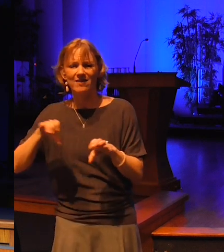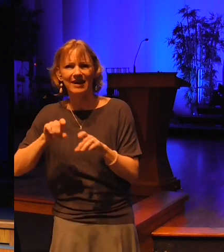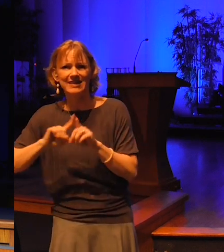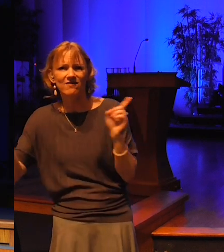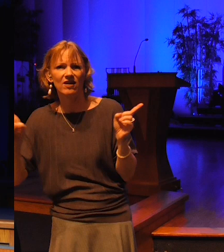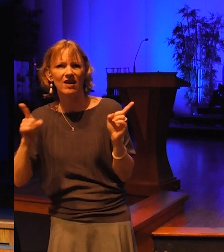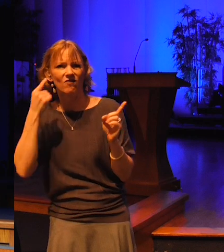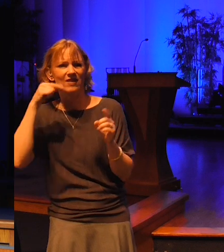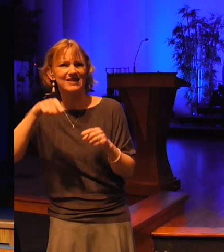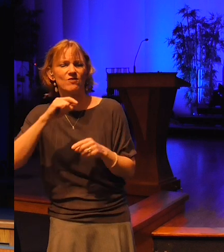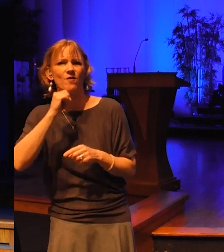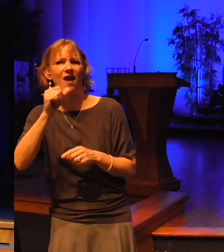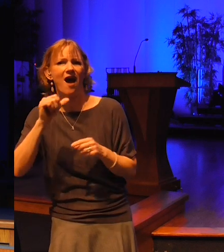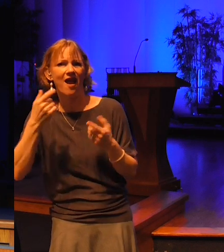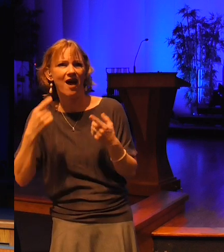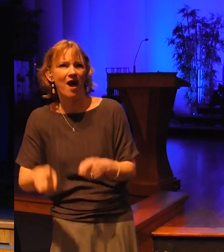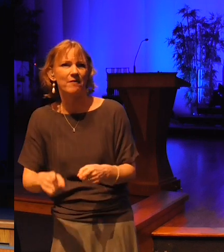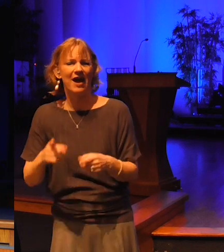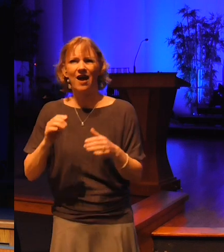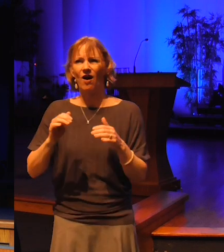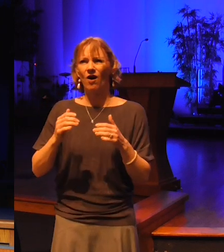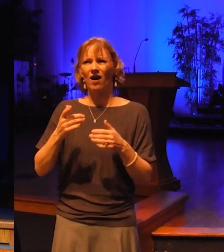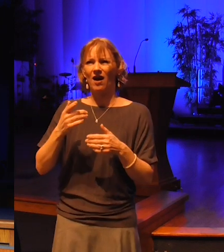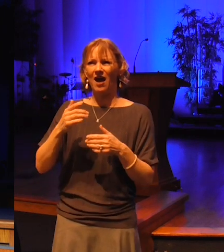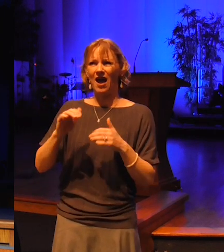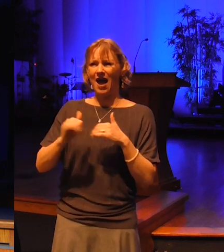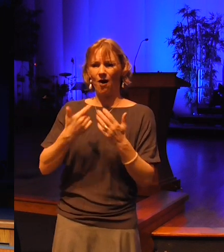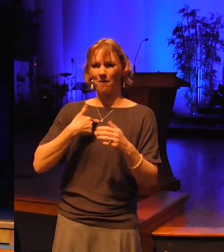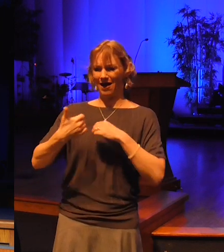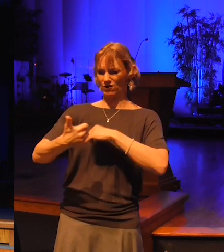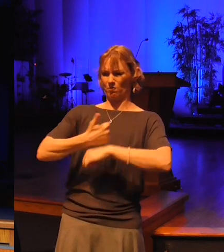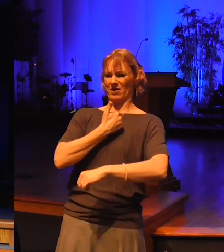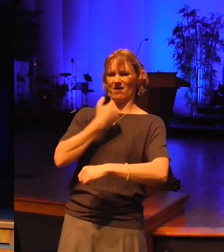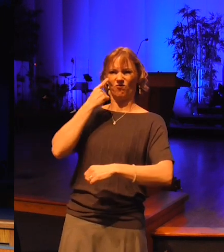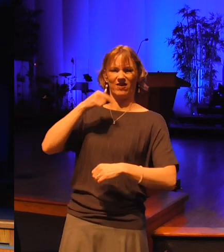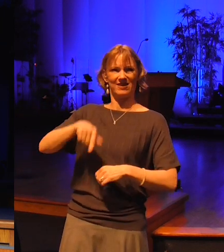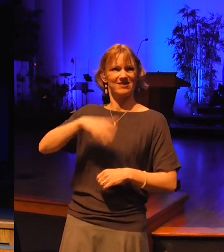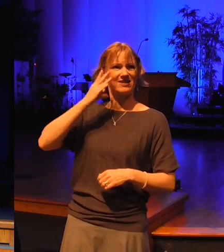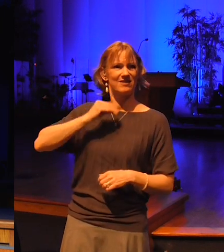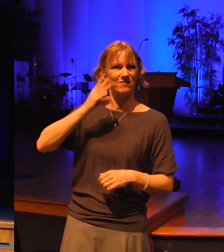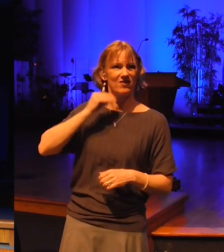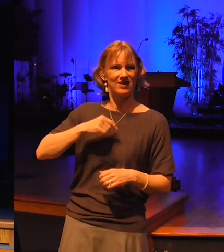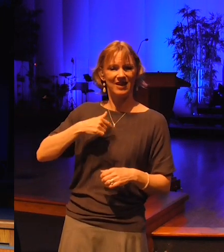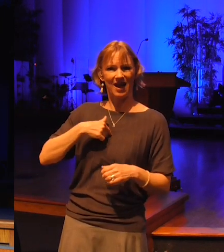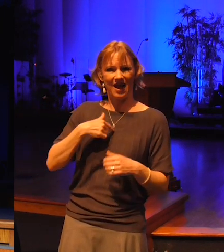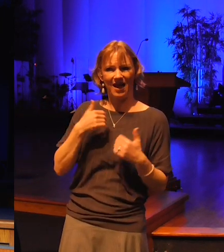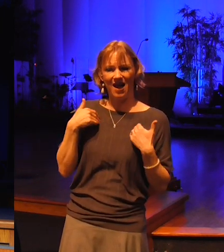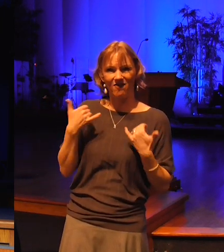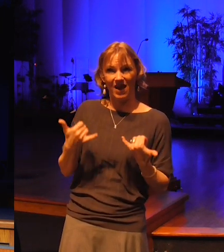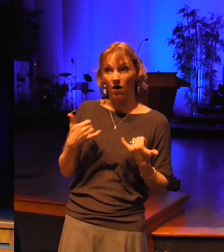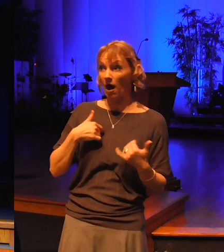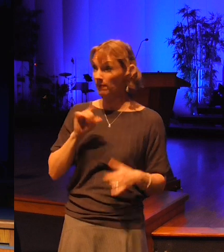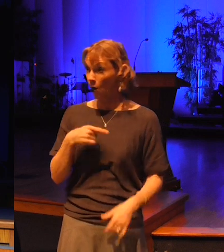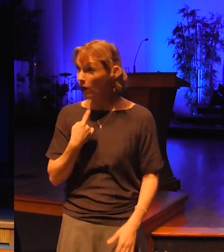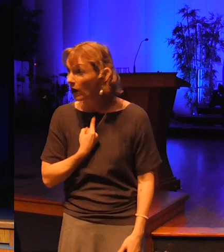am I to blame for this experience that I'm walking through well I'm the only one huh